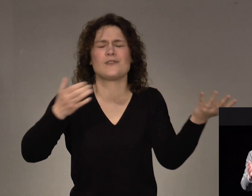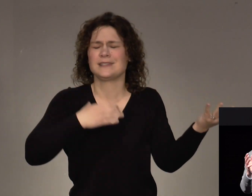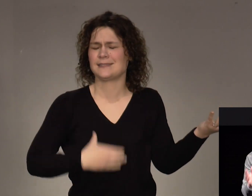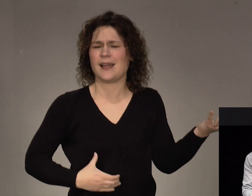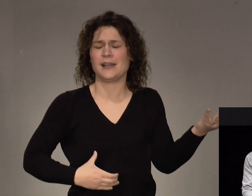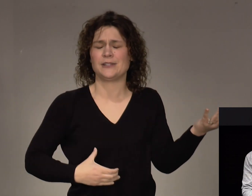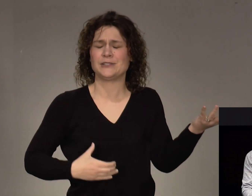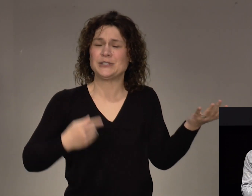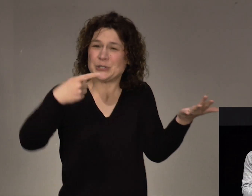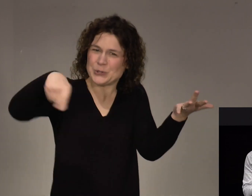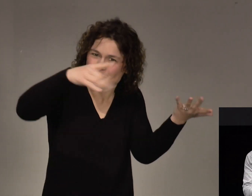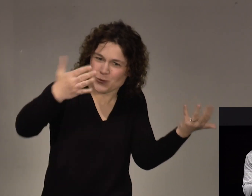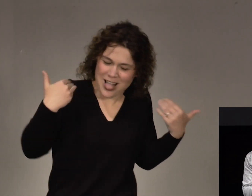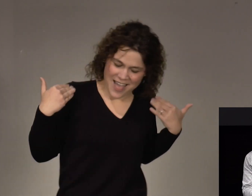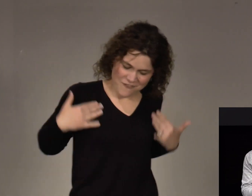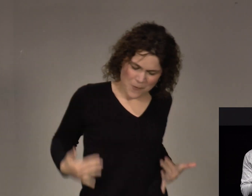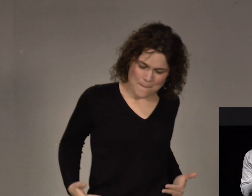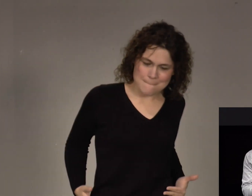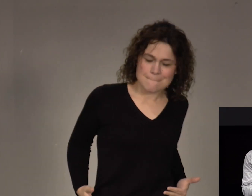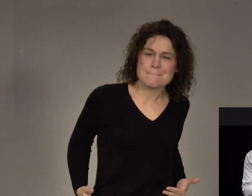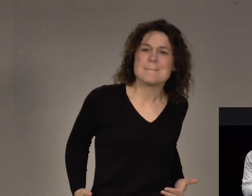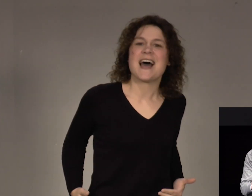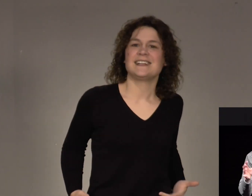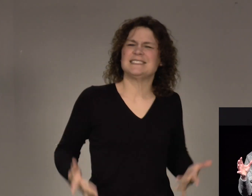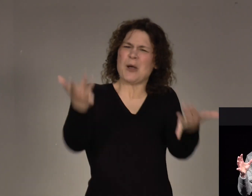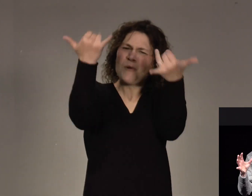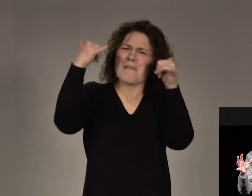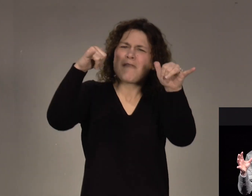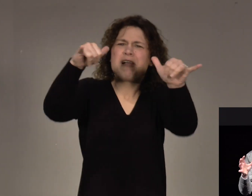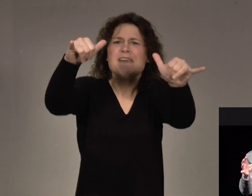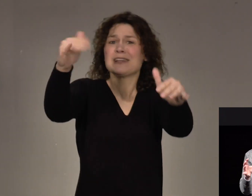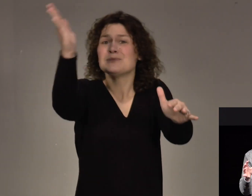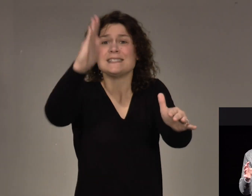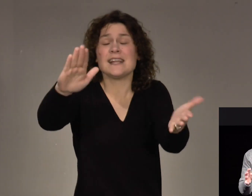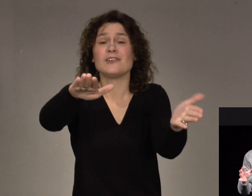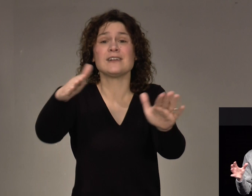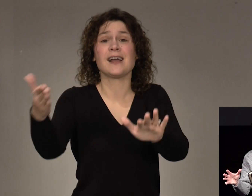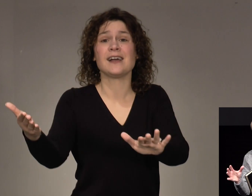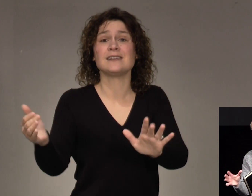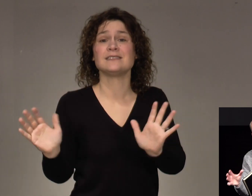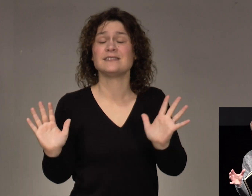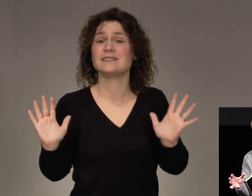a body that will never die. That's what's in that statement "the resurrection of